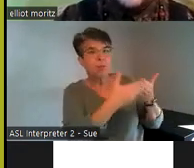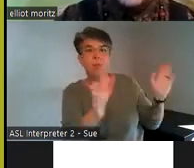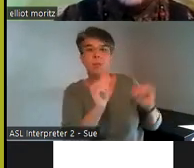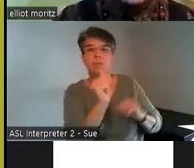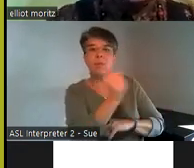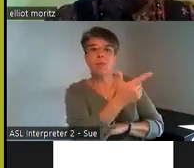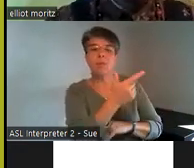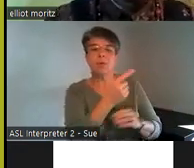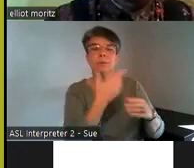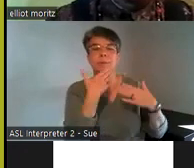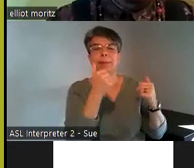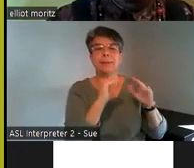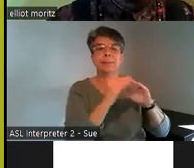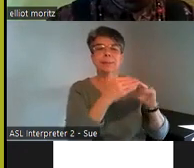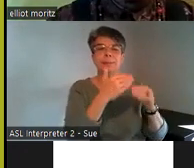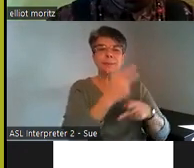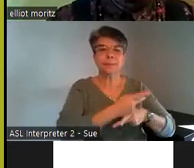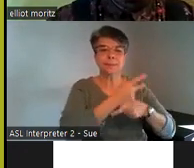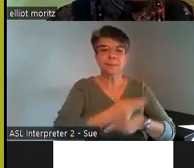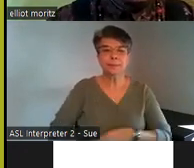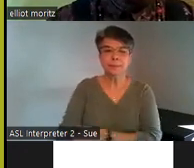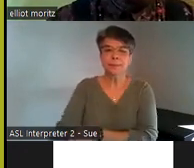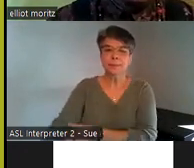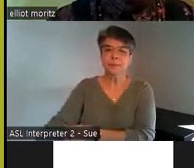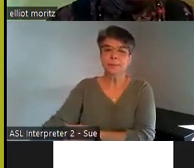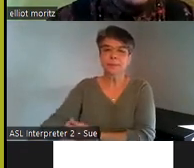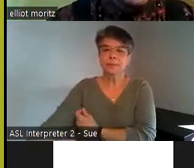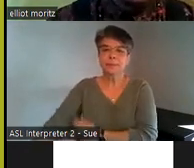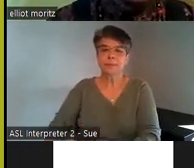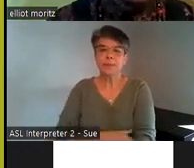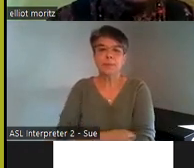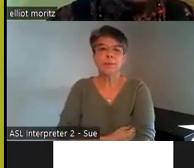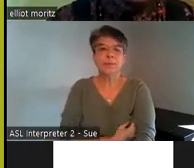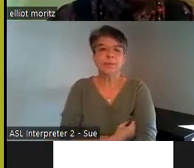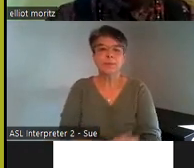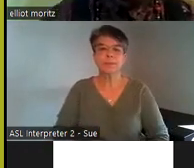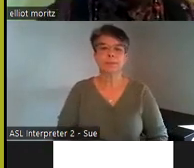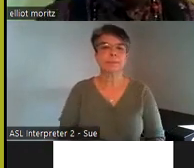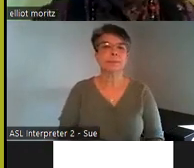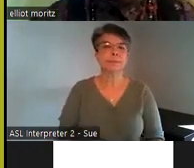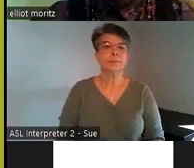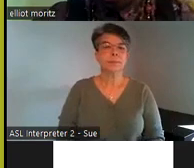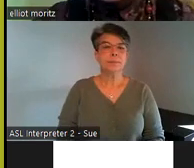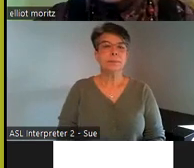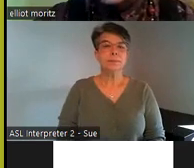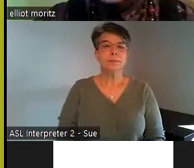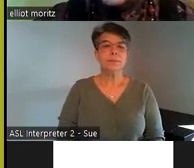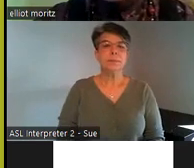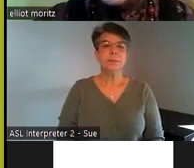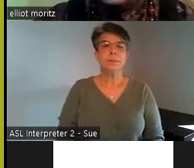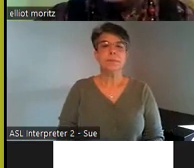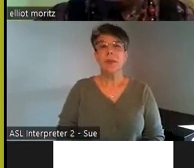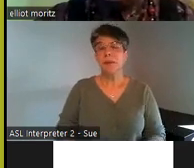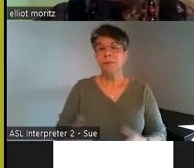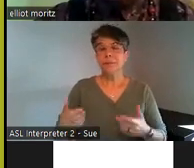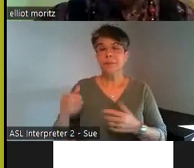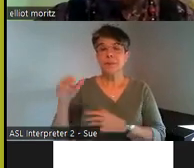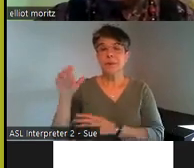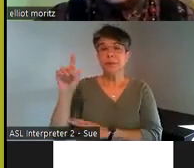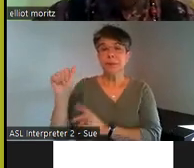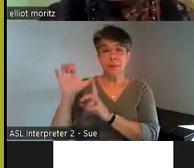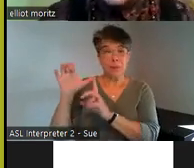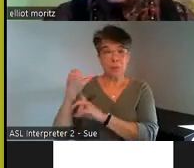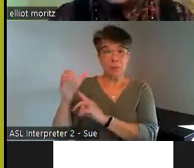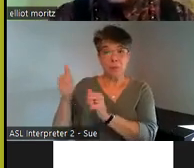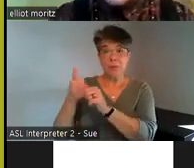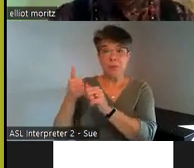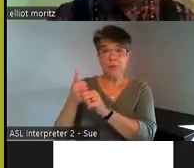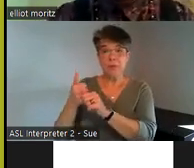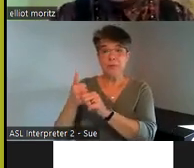Care um a lot a lot of disabled culture I've found is the underbelly of so many